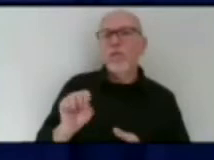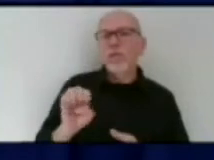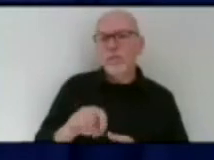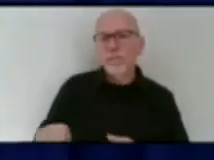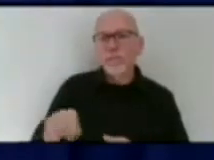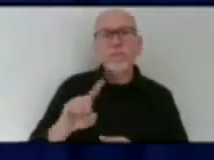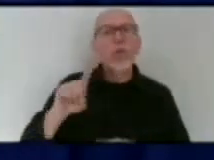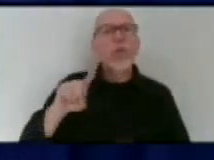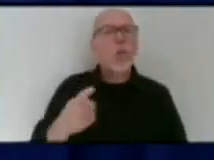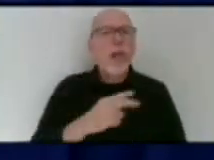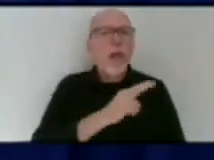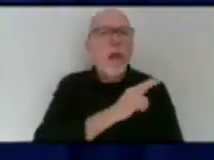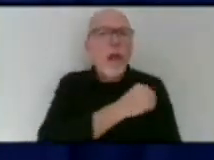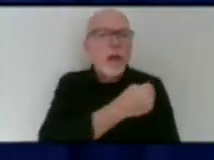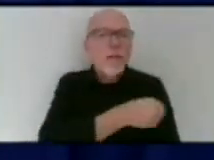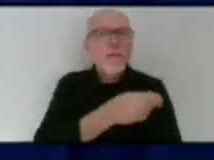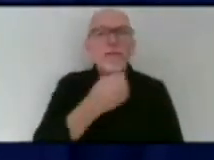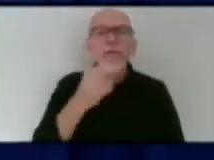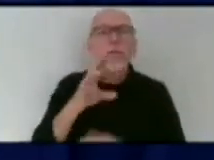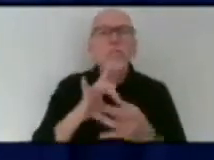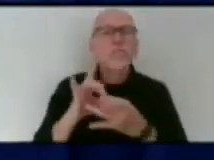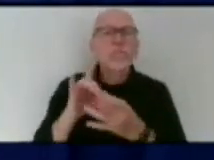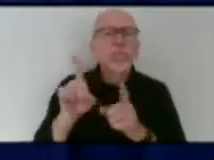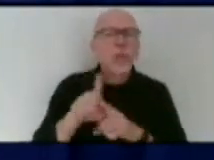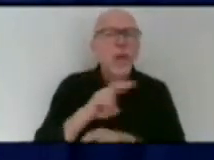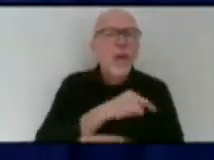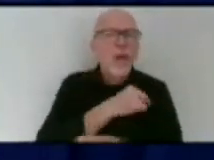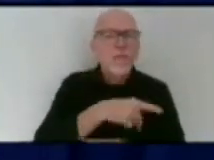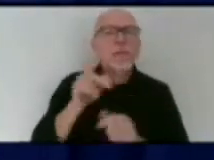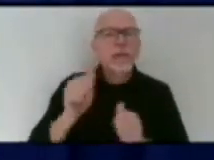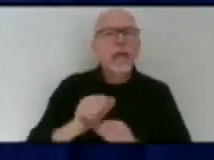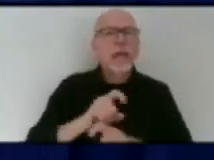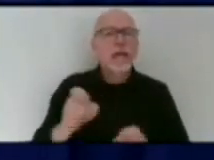affiliated locations may administer the drug. Already engaged with the India,